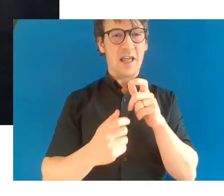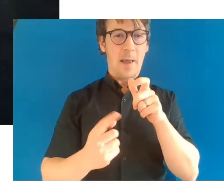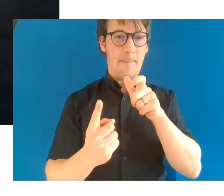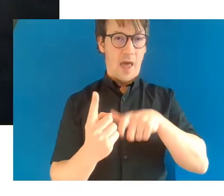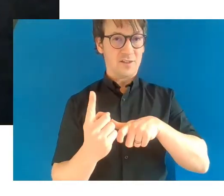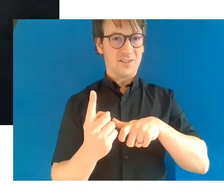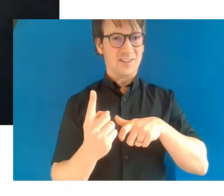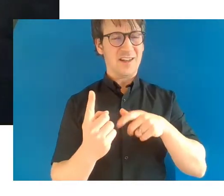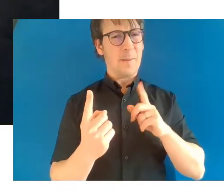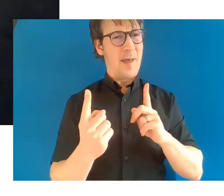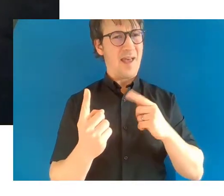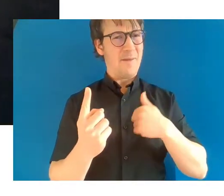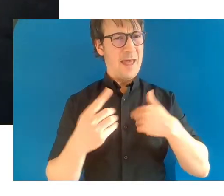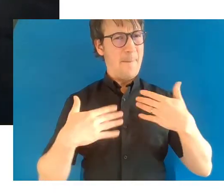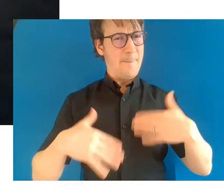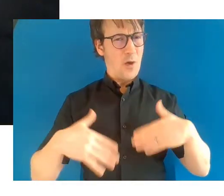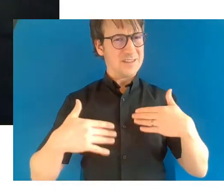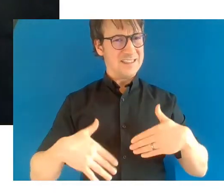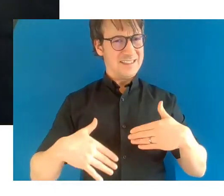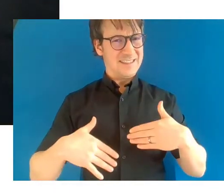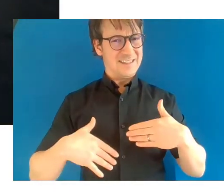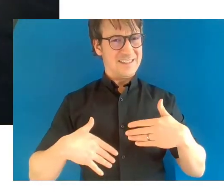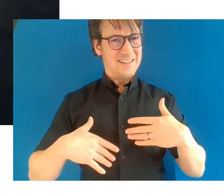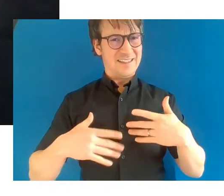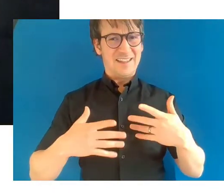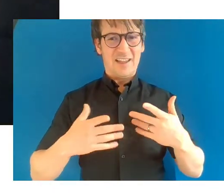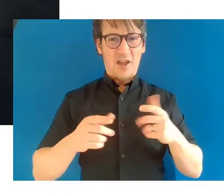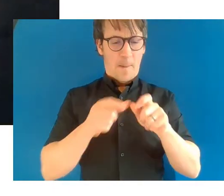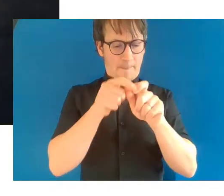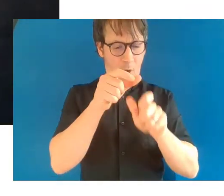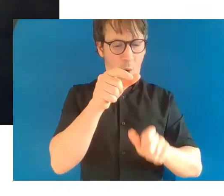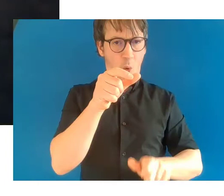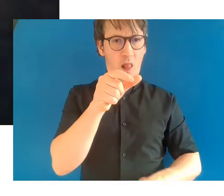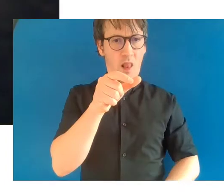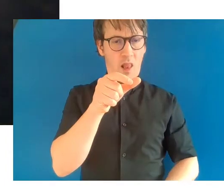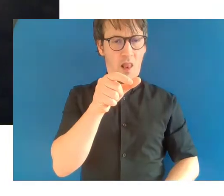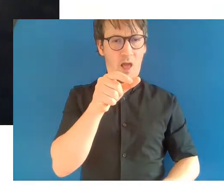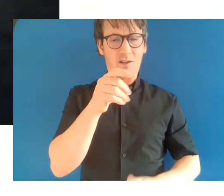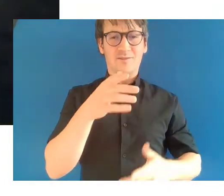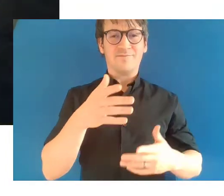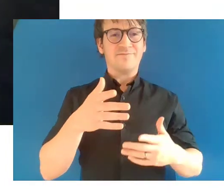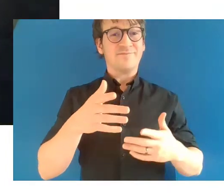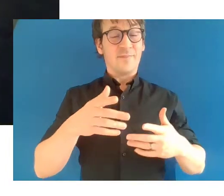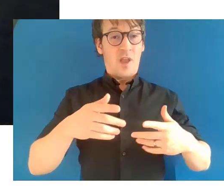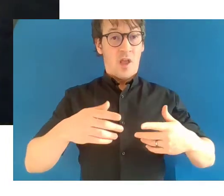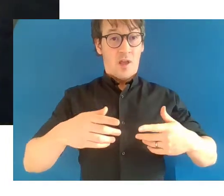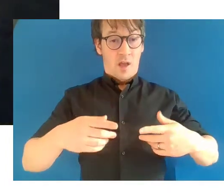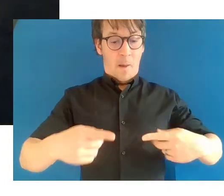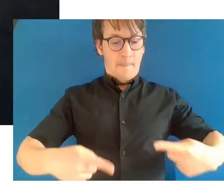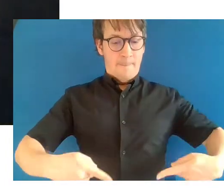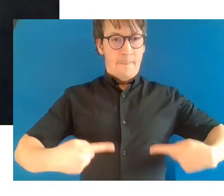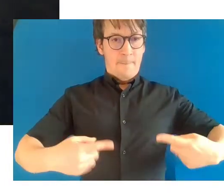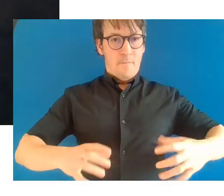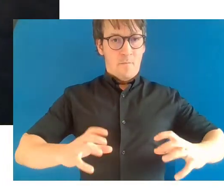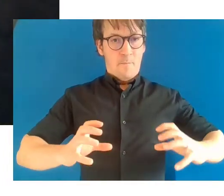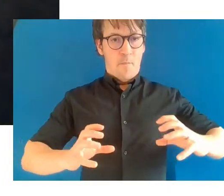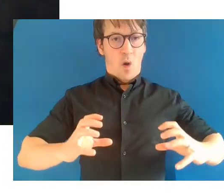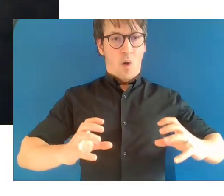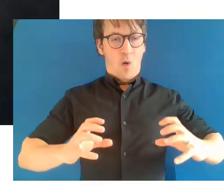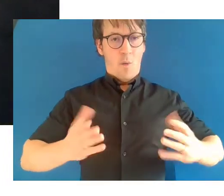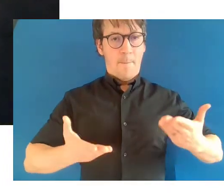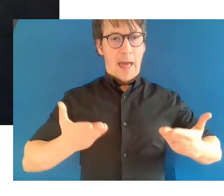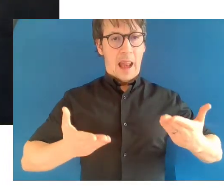them, except that my body is a pole, and at the base of the pole is a balancing barrel,